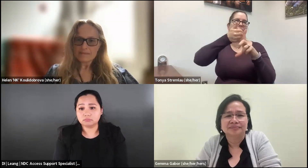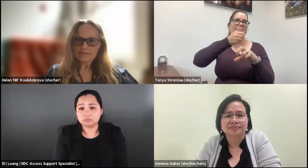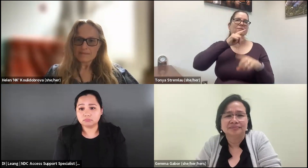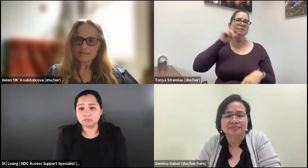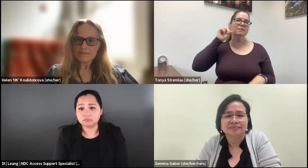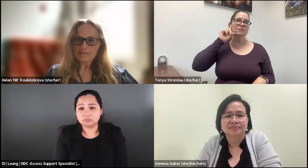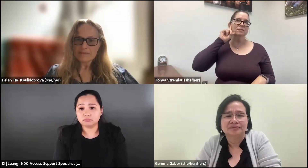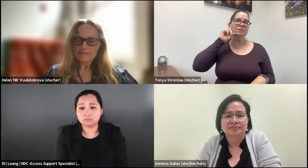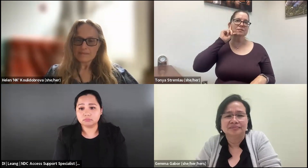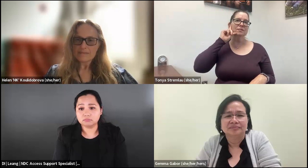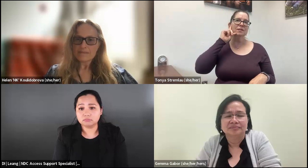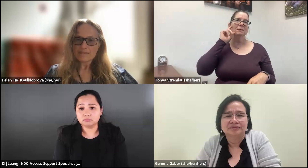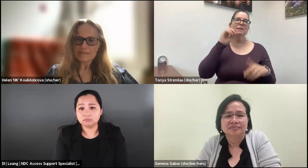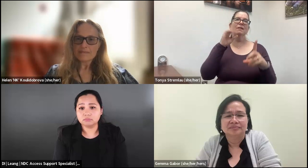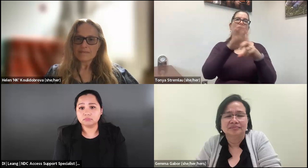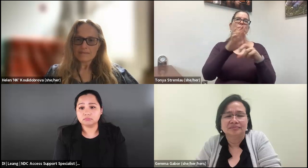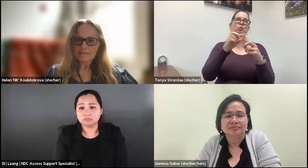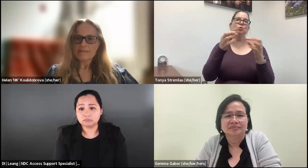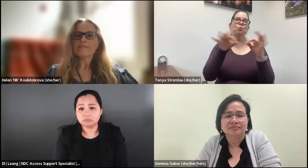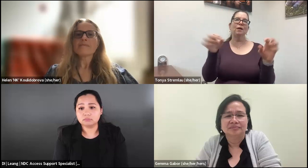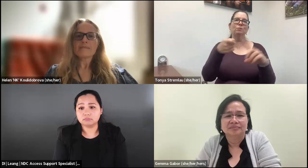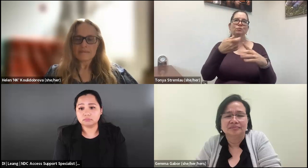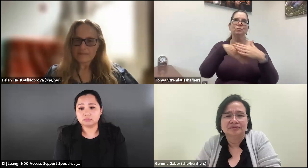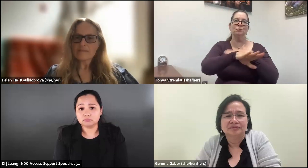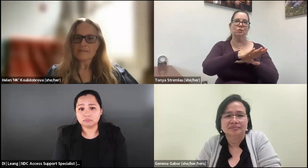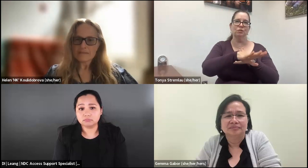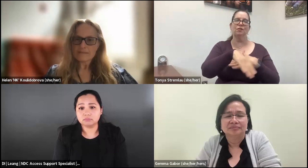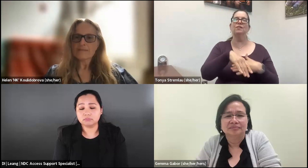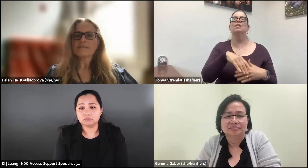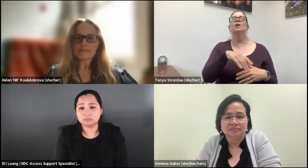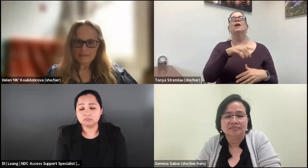Often, though, those are children who have deaf parents who have been exposed